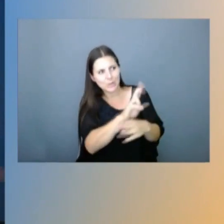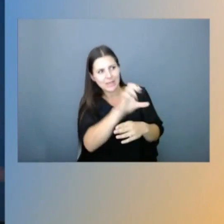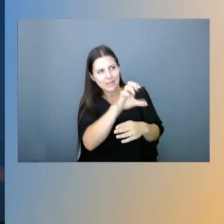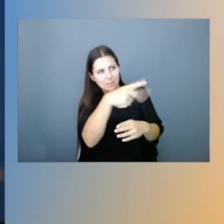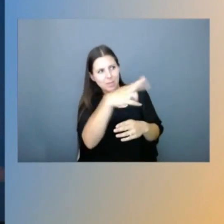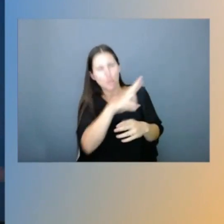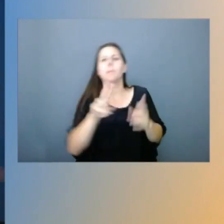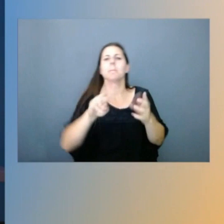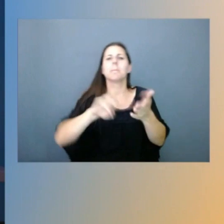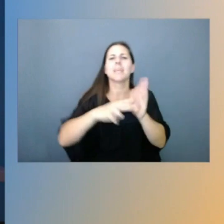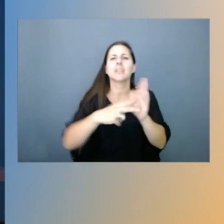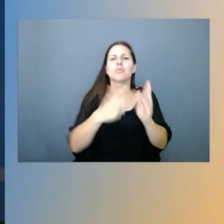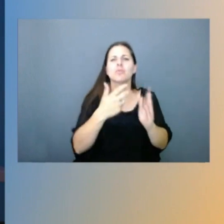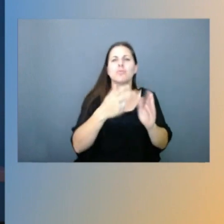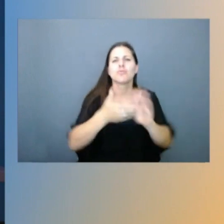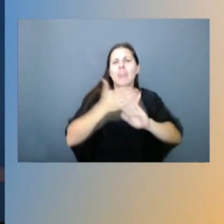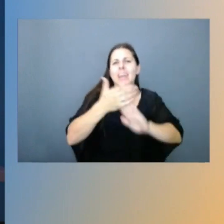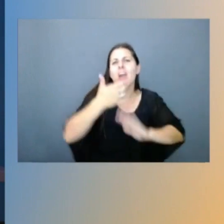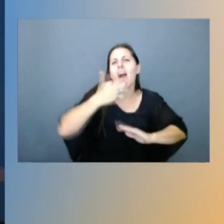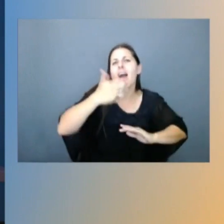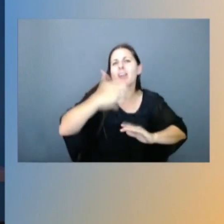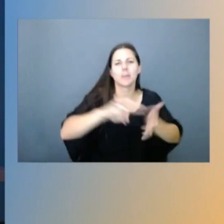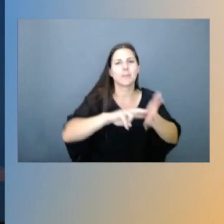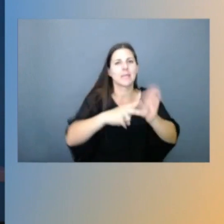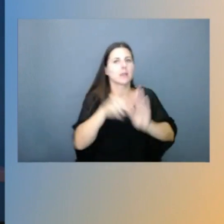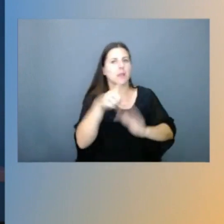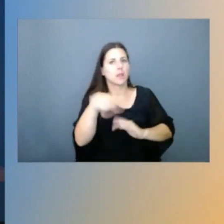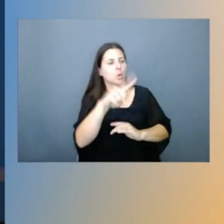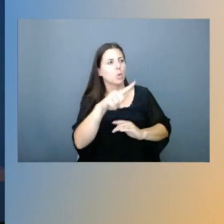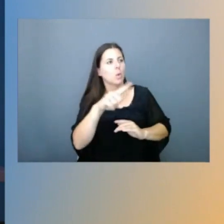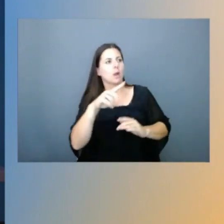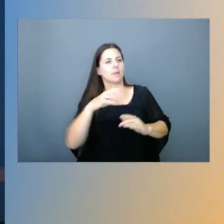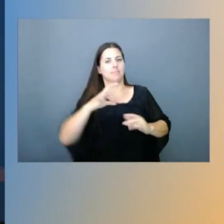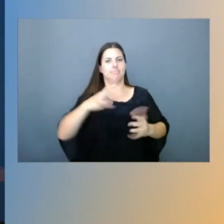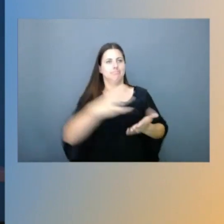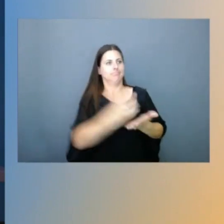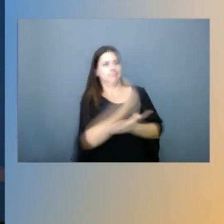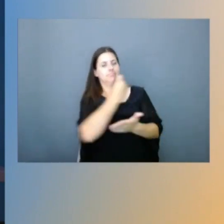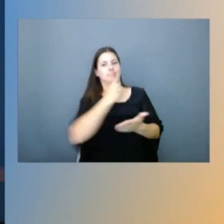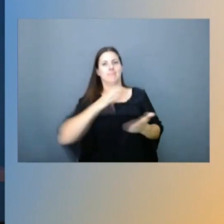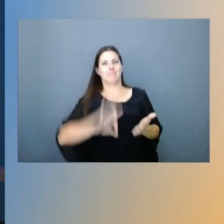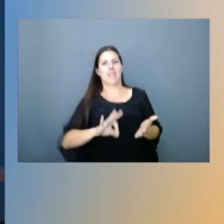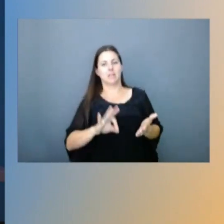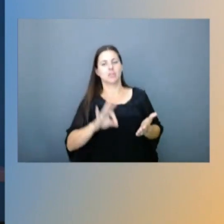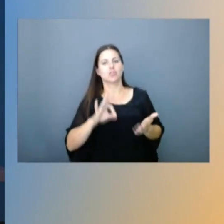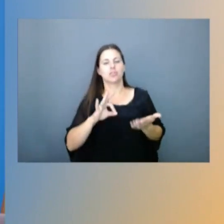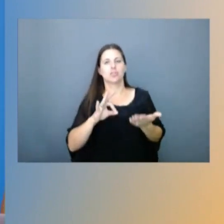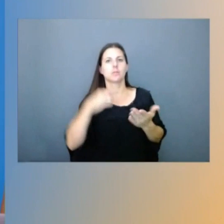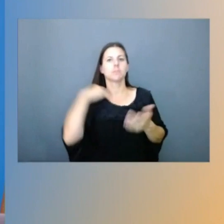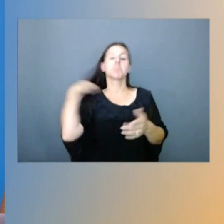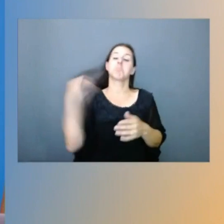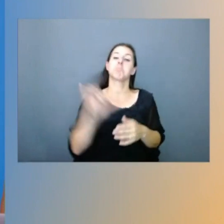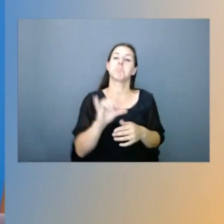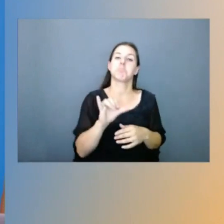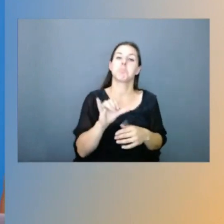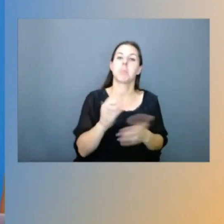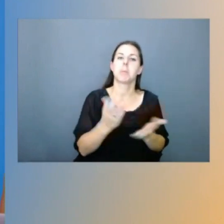you take advantage of all of that performance that we can offer. Customers are able to do that a little bit better. Maybe talk about the memory topology.